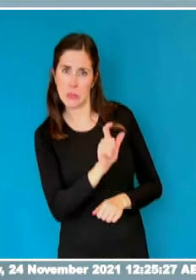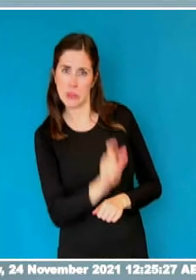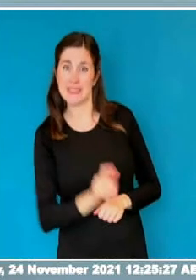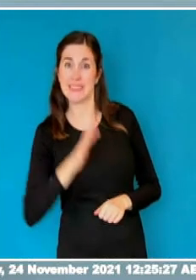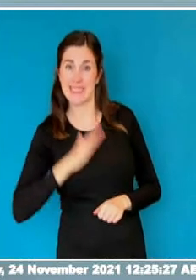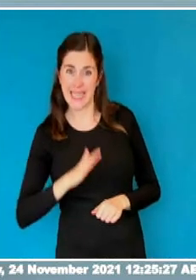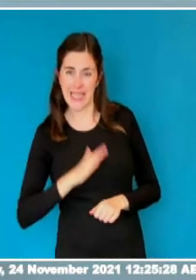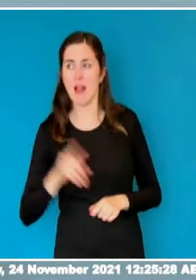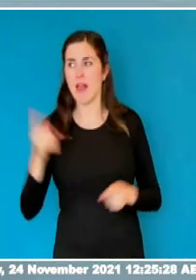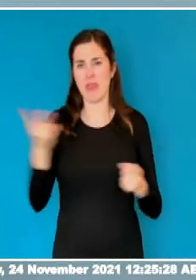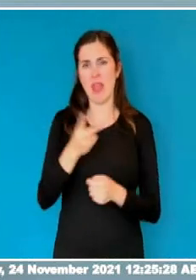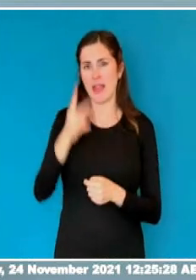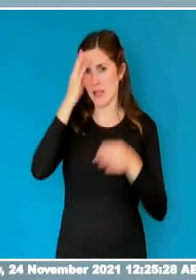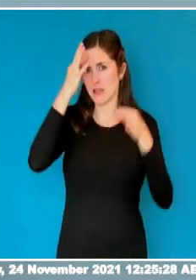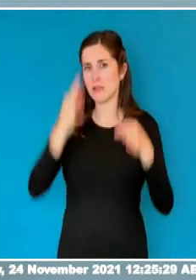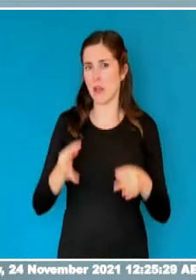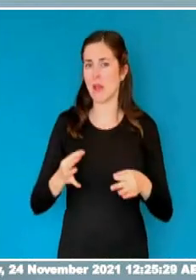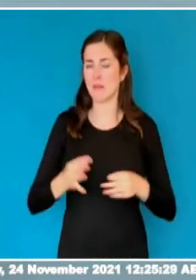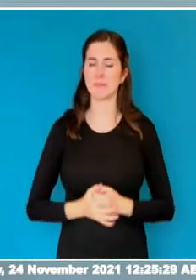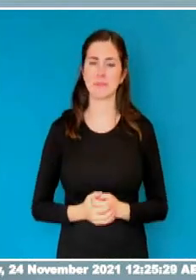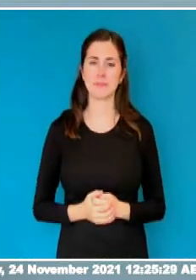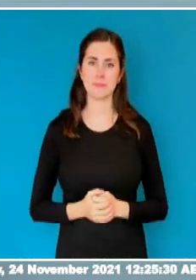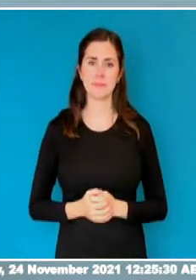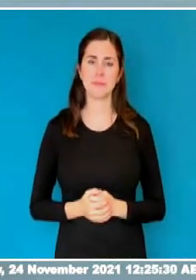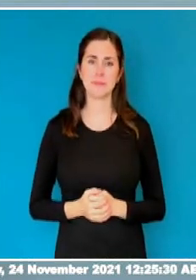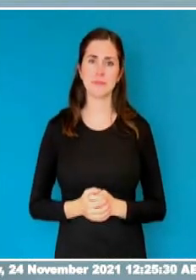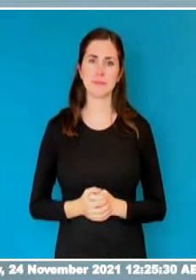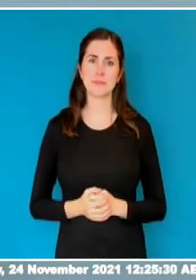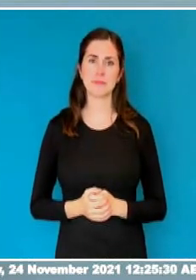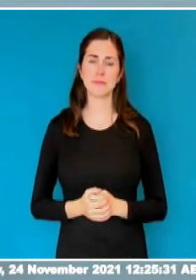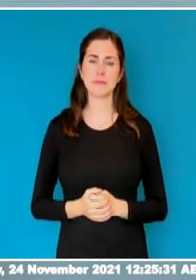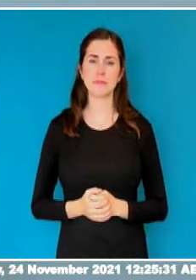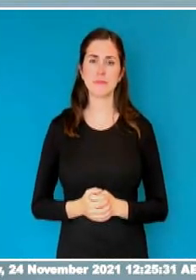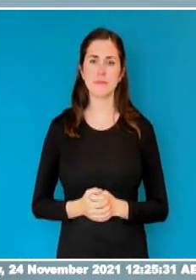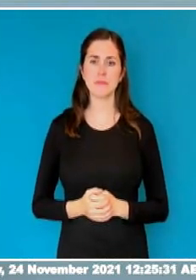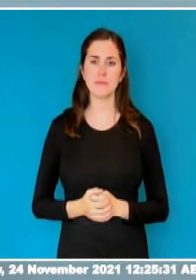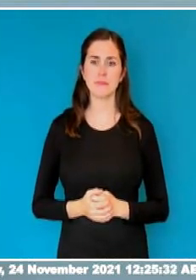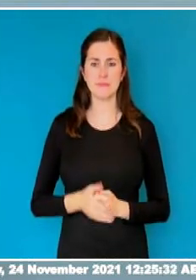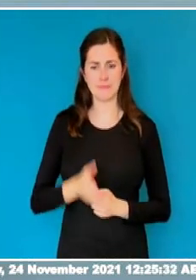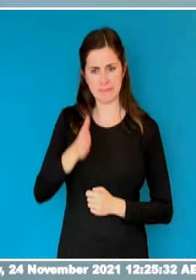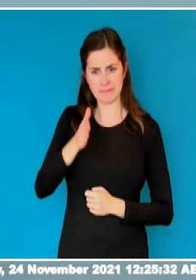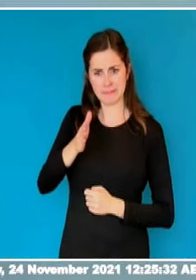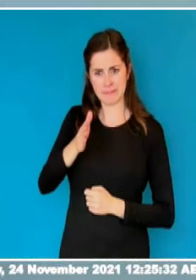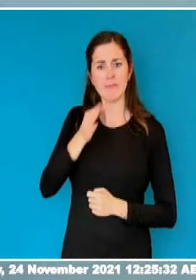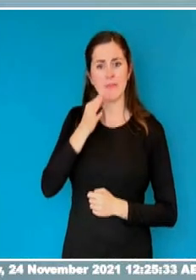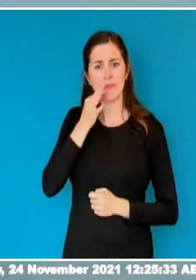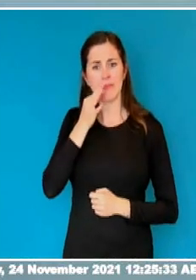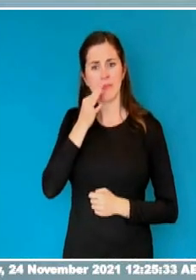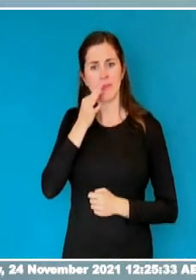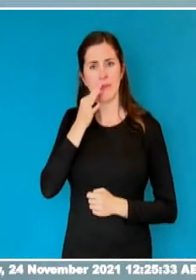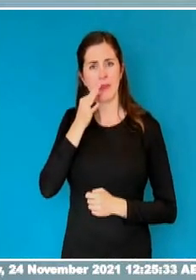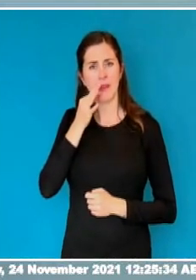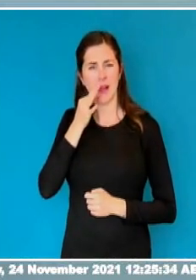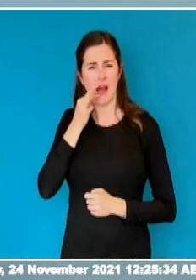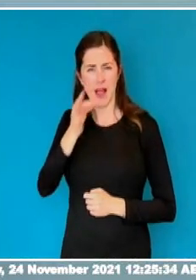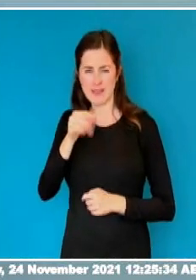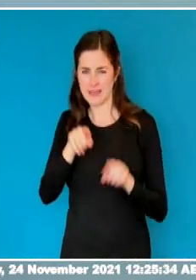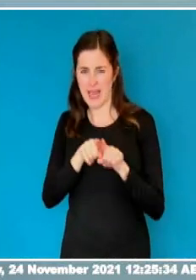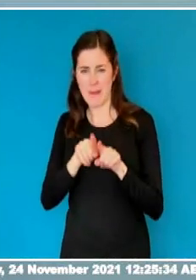And, as I asked Mr Chapman, how does your department guard against the